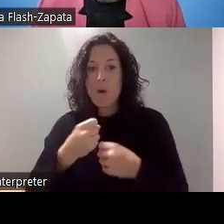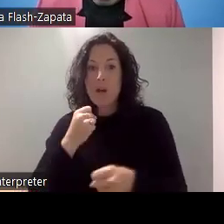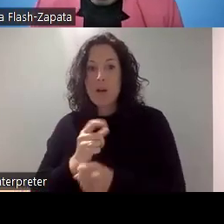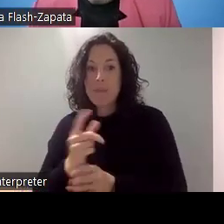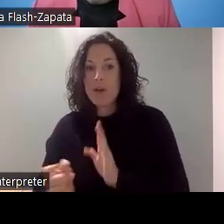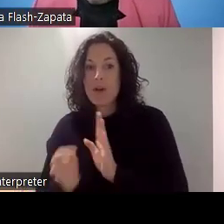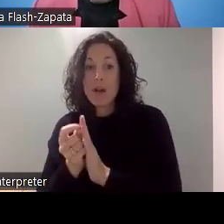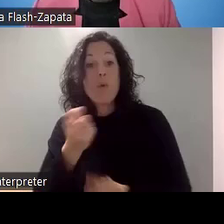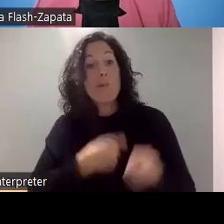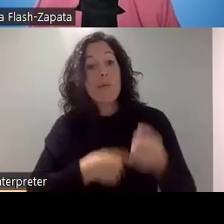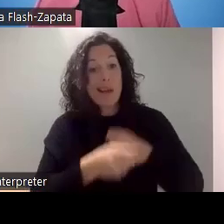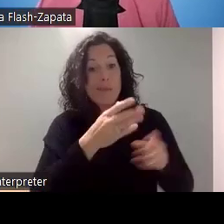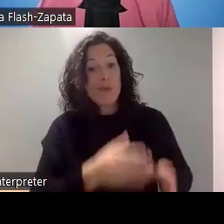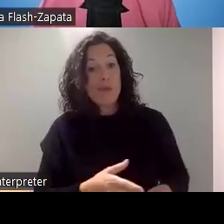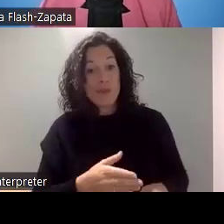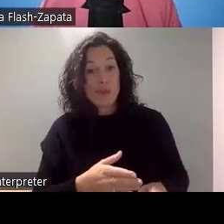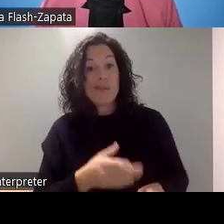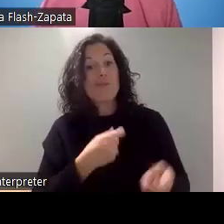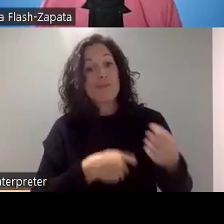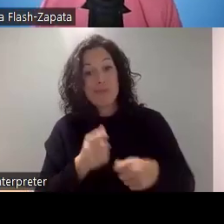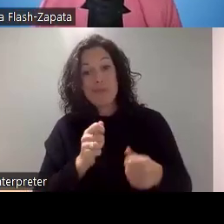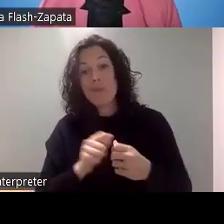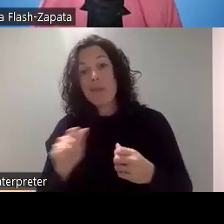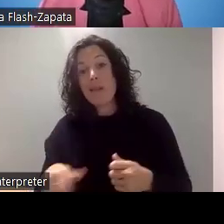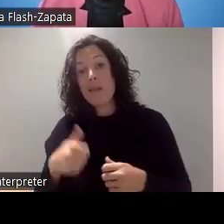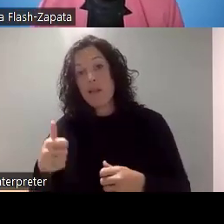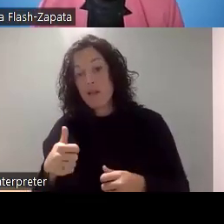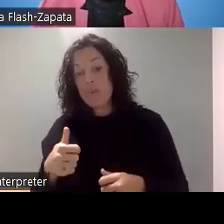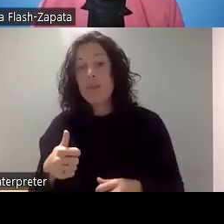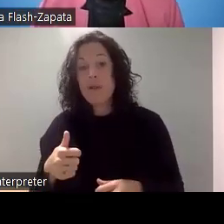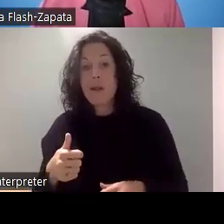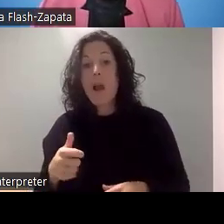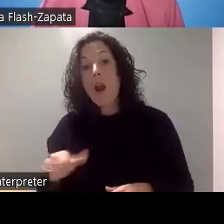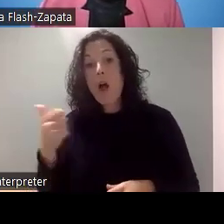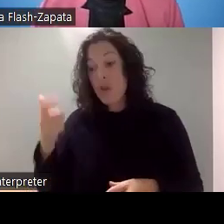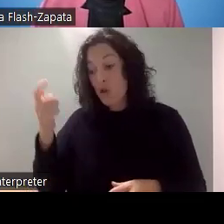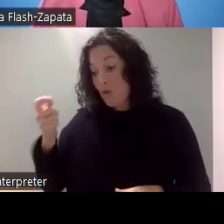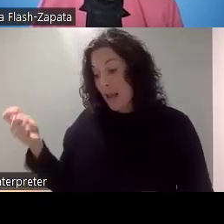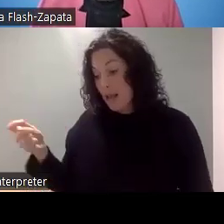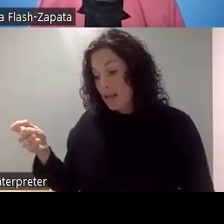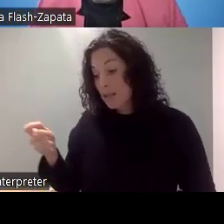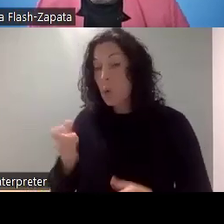or Senior/Key Personnel on NIH-funded grants, requiring a bilateral termination